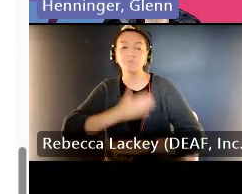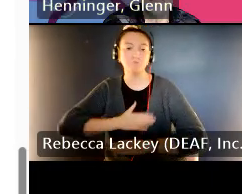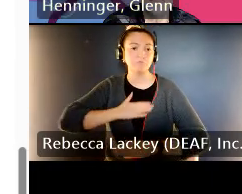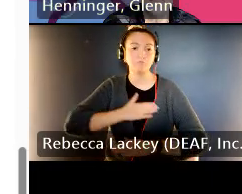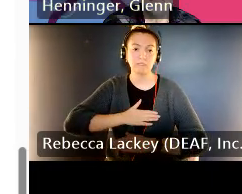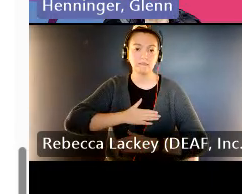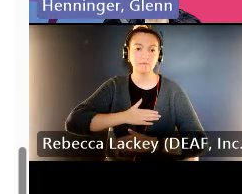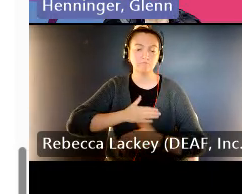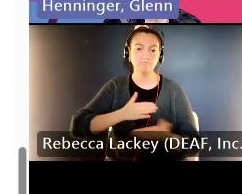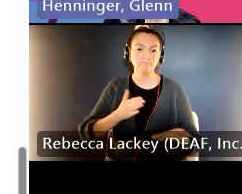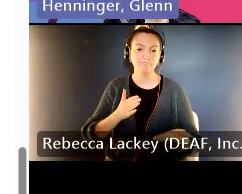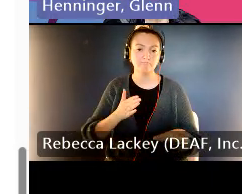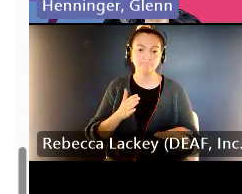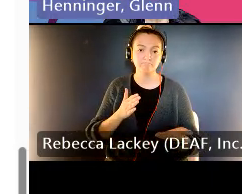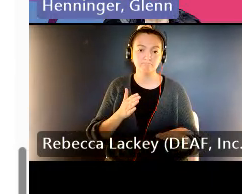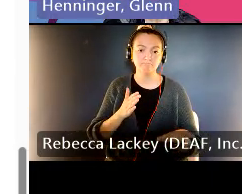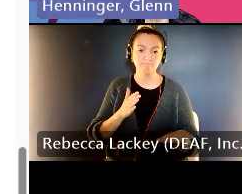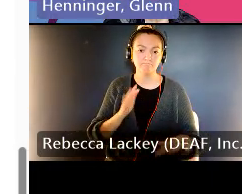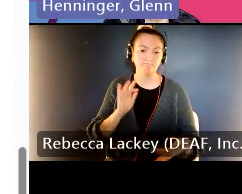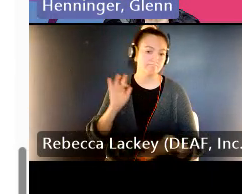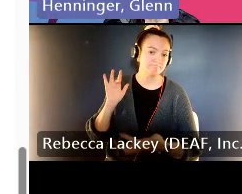feel free to to give Adam a, a message.